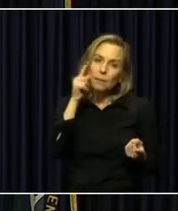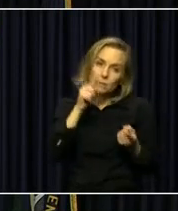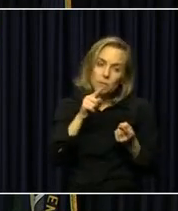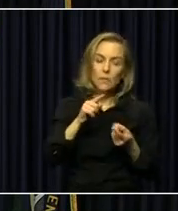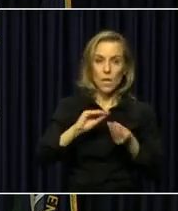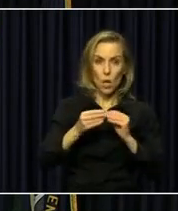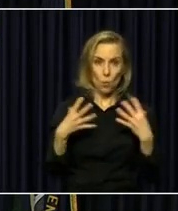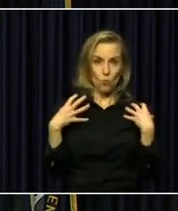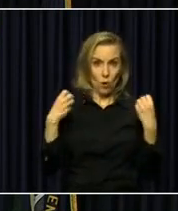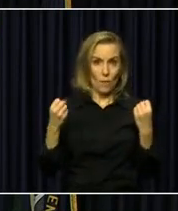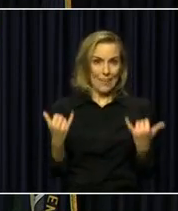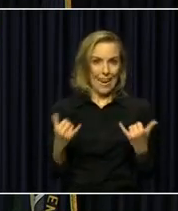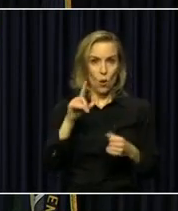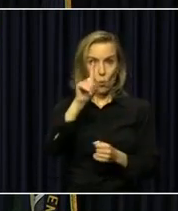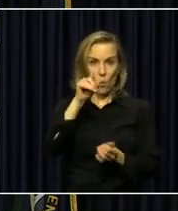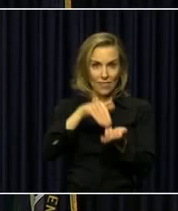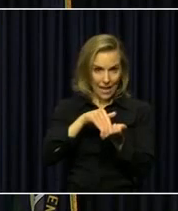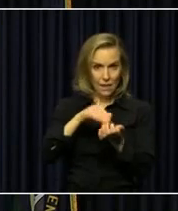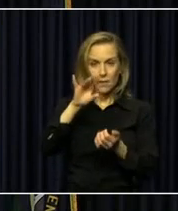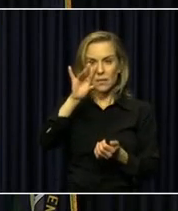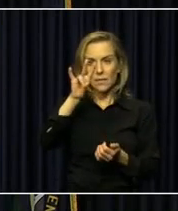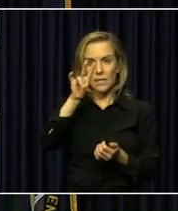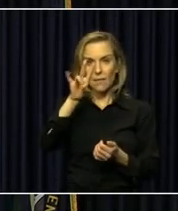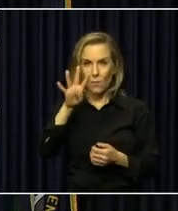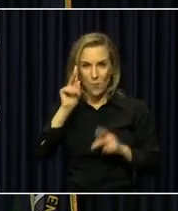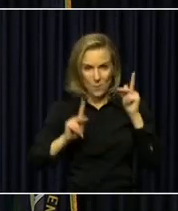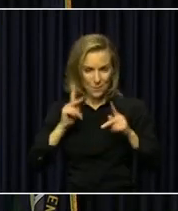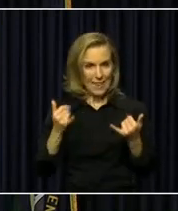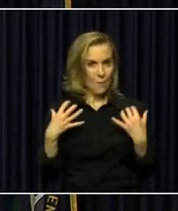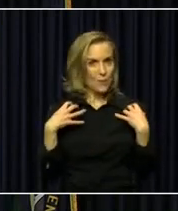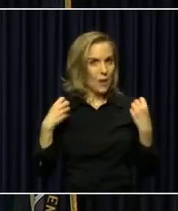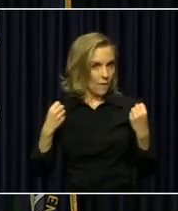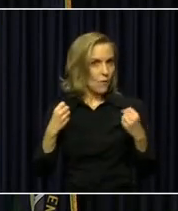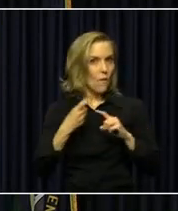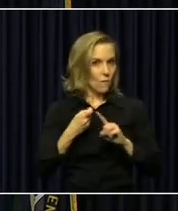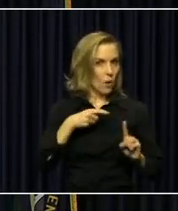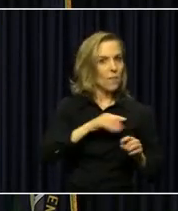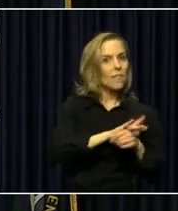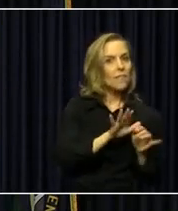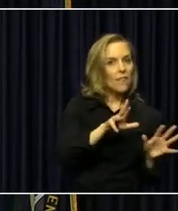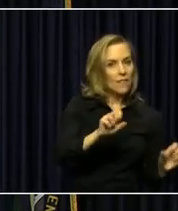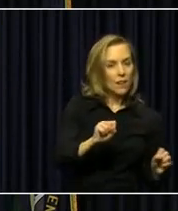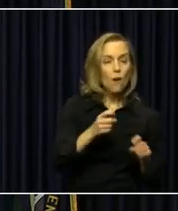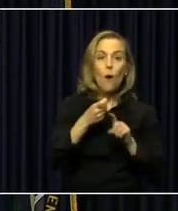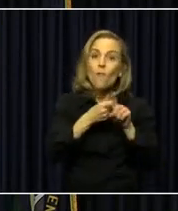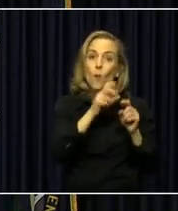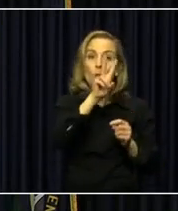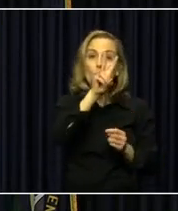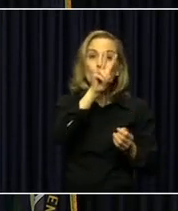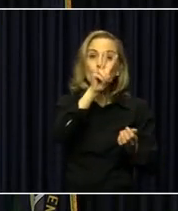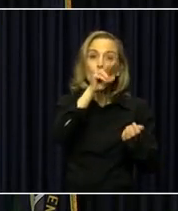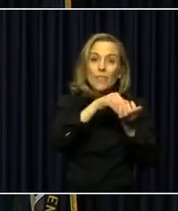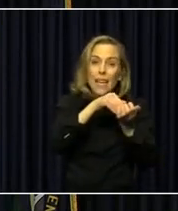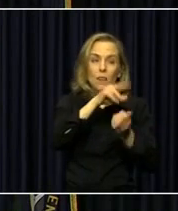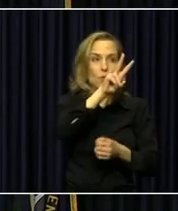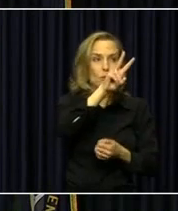ALONG WITH THE AT A TIME WHEN